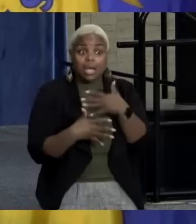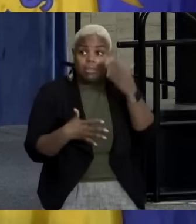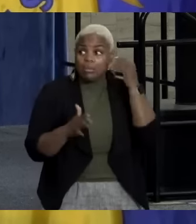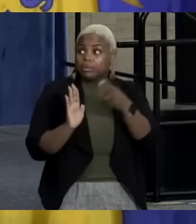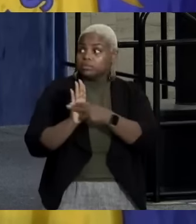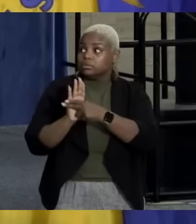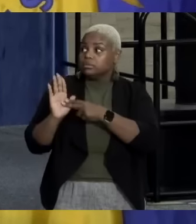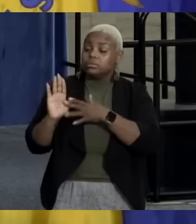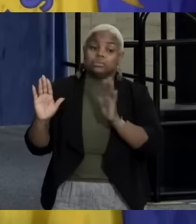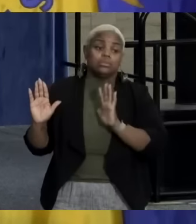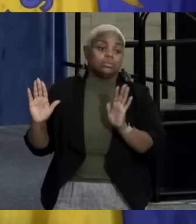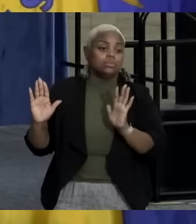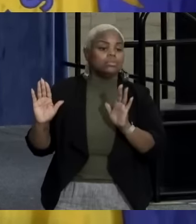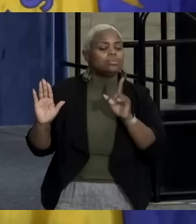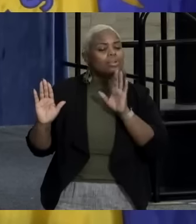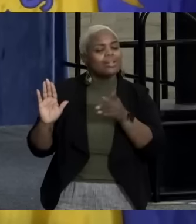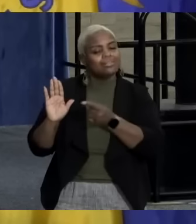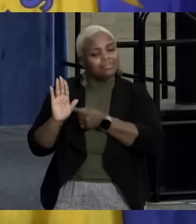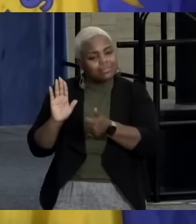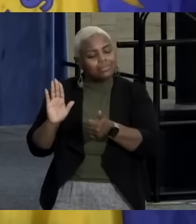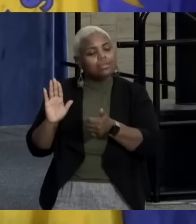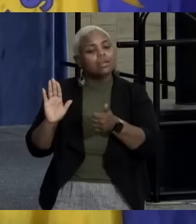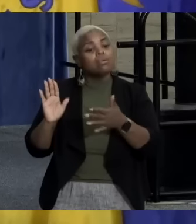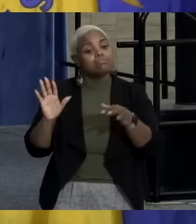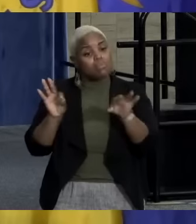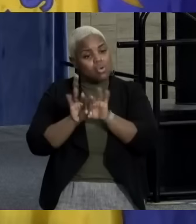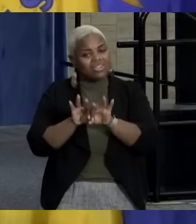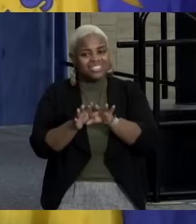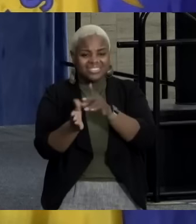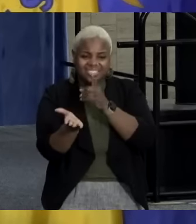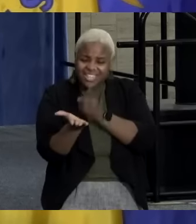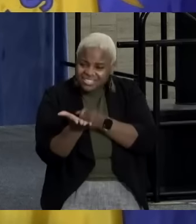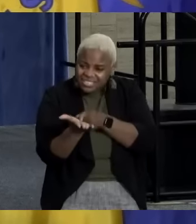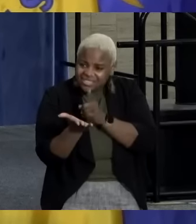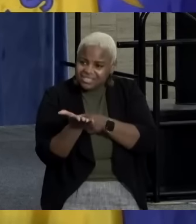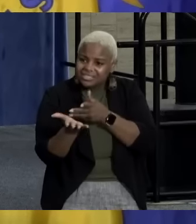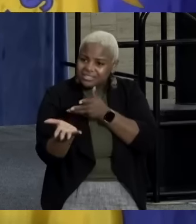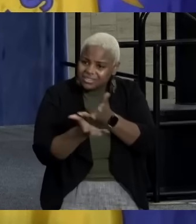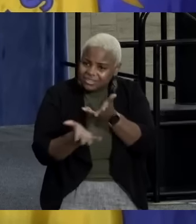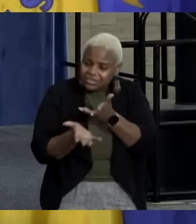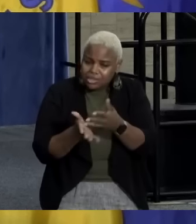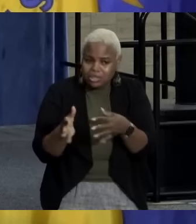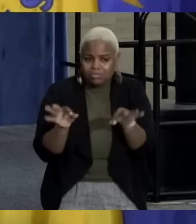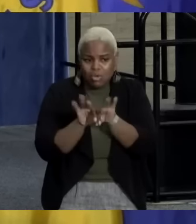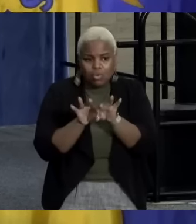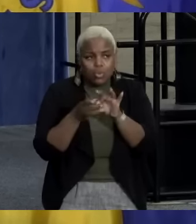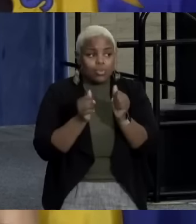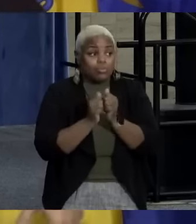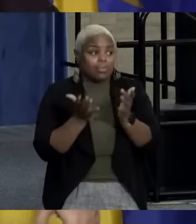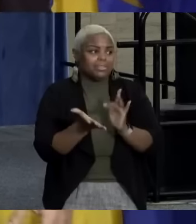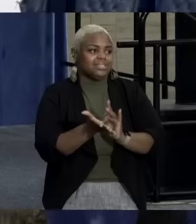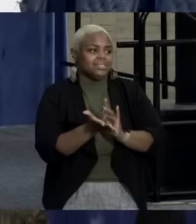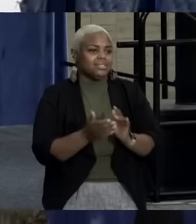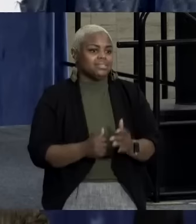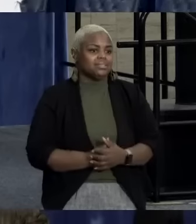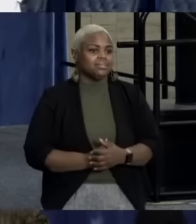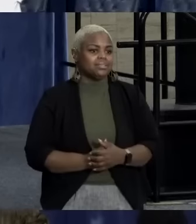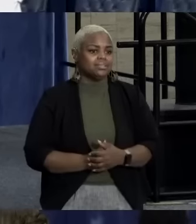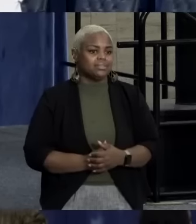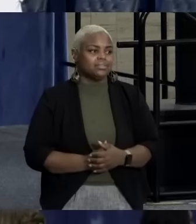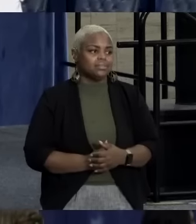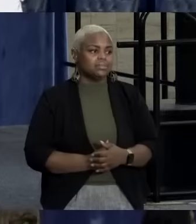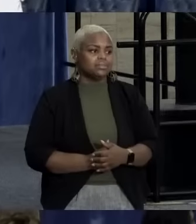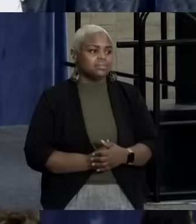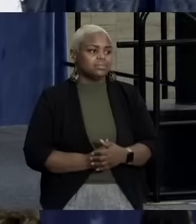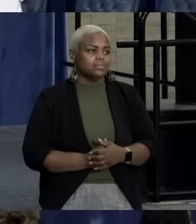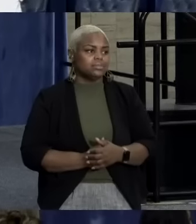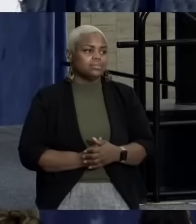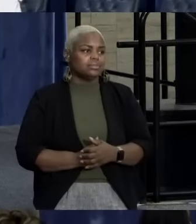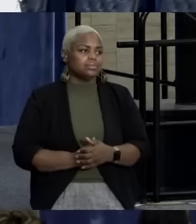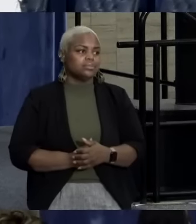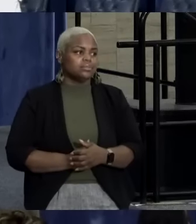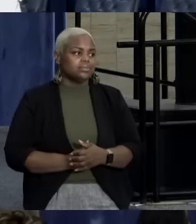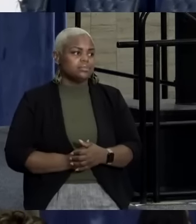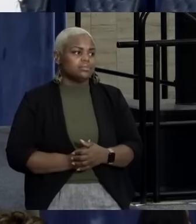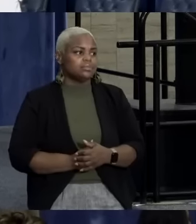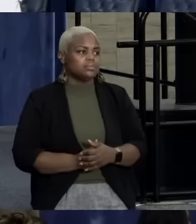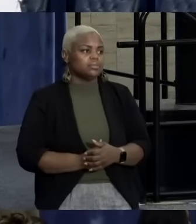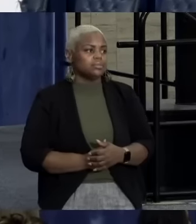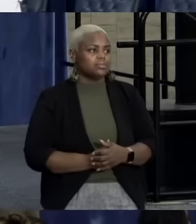the nuanced discussion in the package insert of the medications. Thank you.